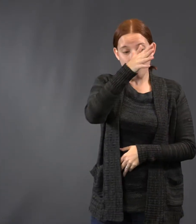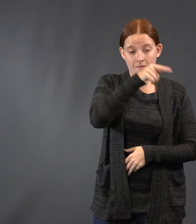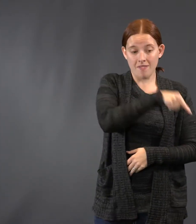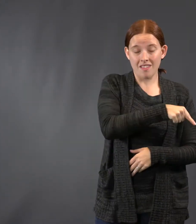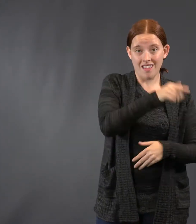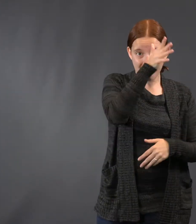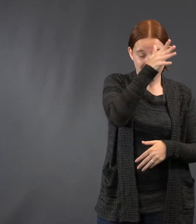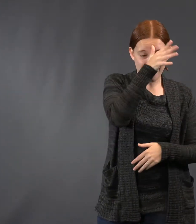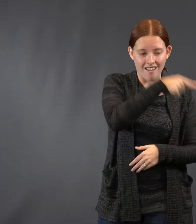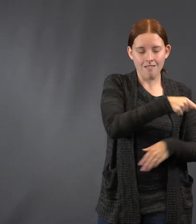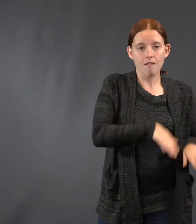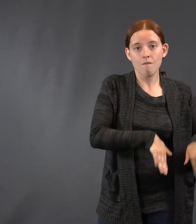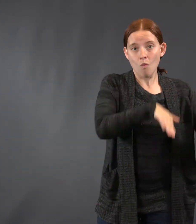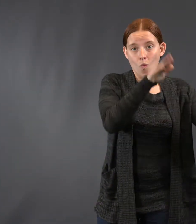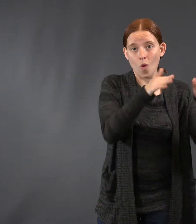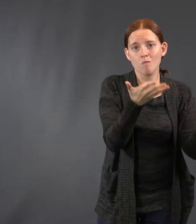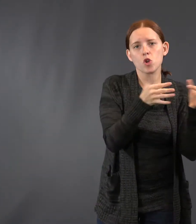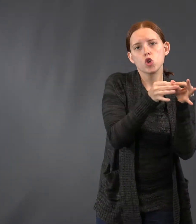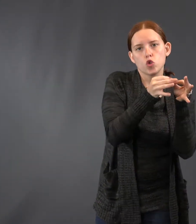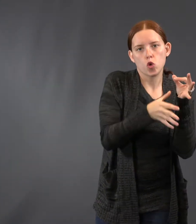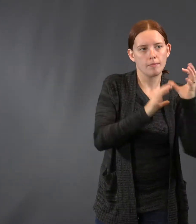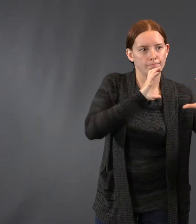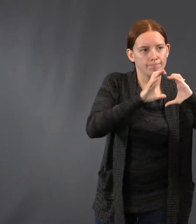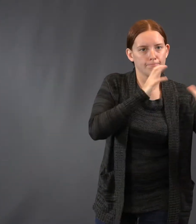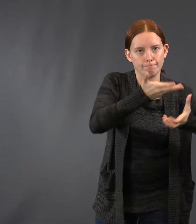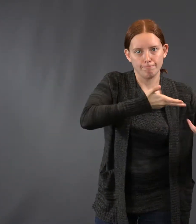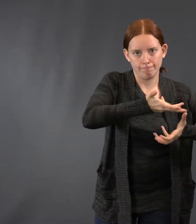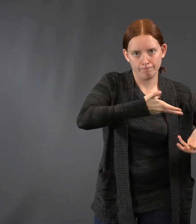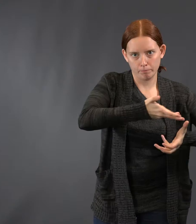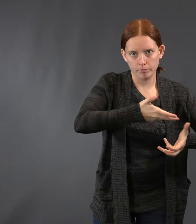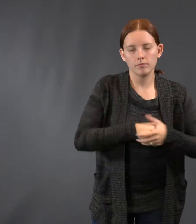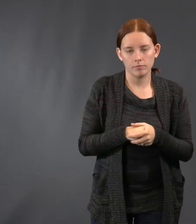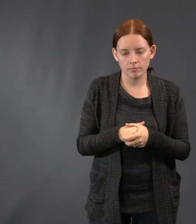situation, and for the father he had to communicate through an interpreter.